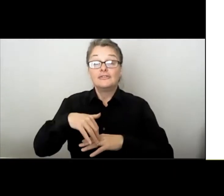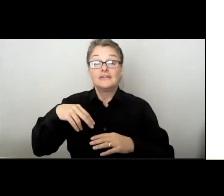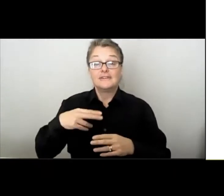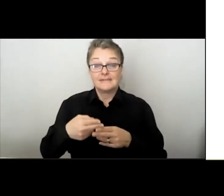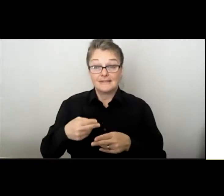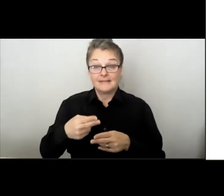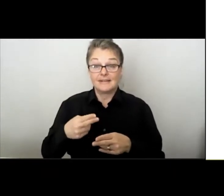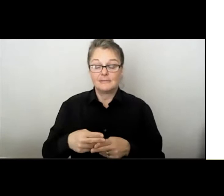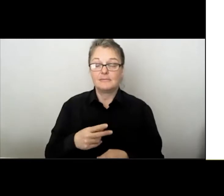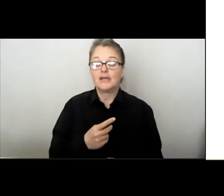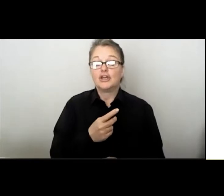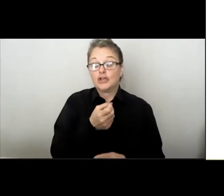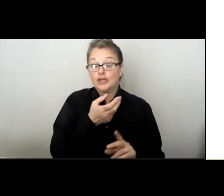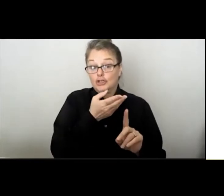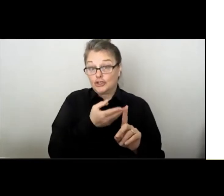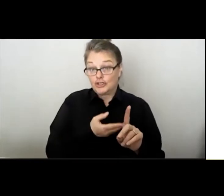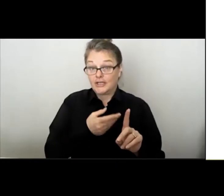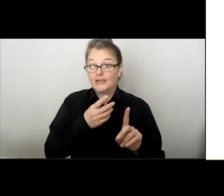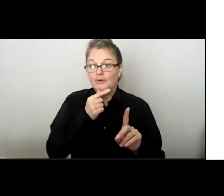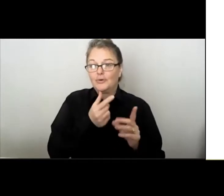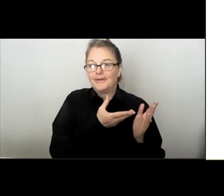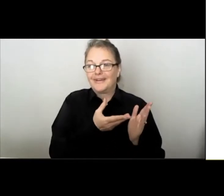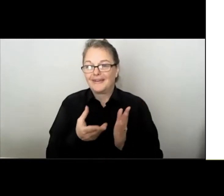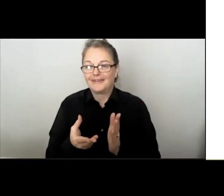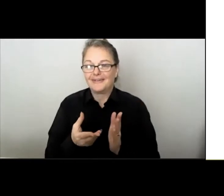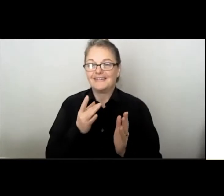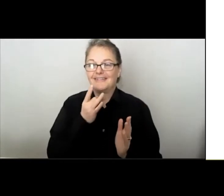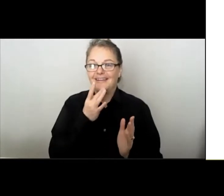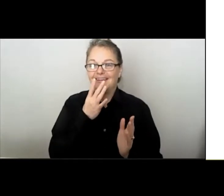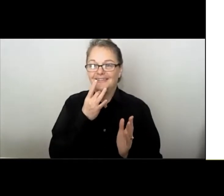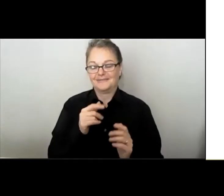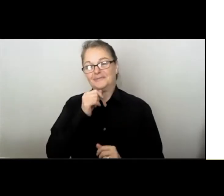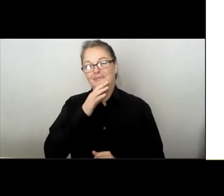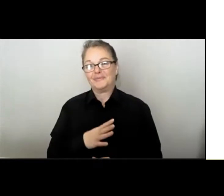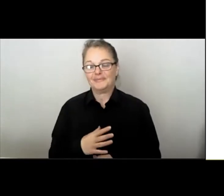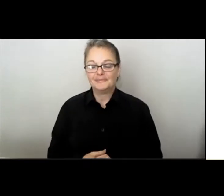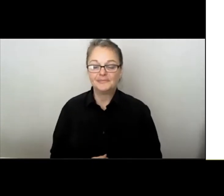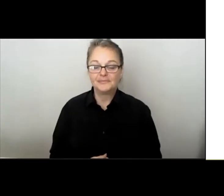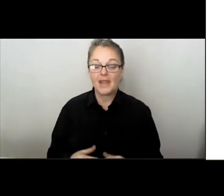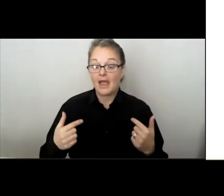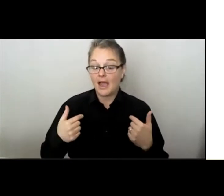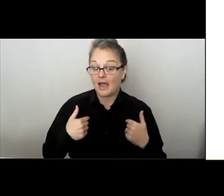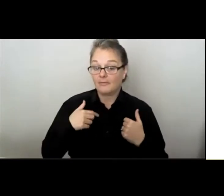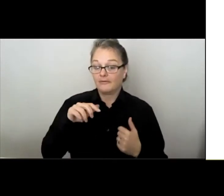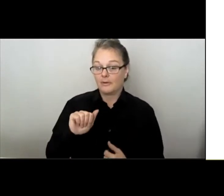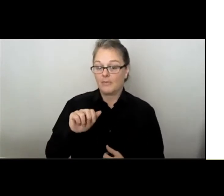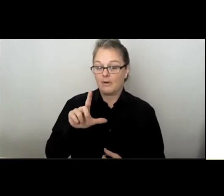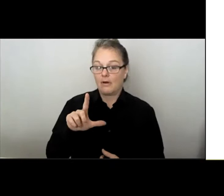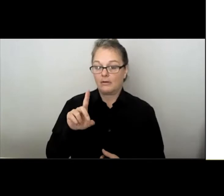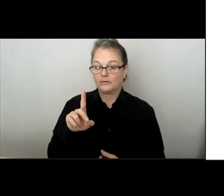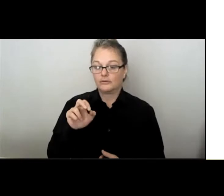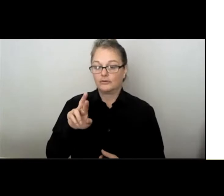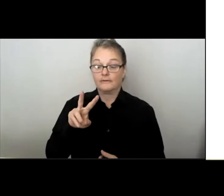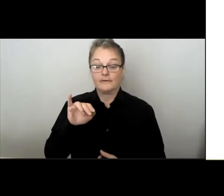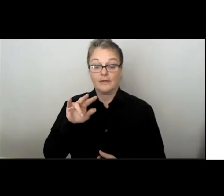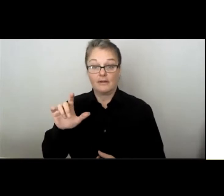LIGHT WOMAN,” I AM REGISTERED WITH ALDERVILLE FIRST NATIONS, I AM OJIBWE AND MOHAWK AND I